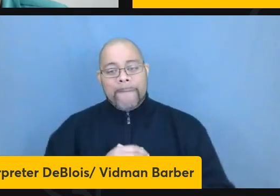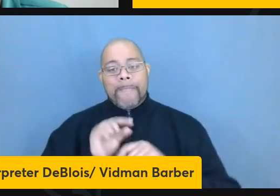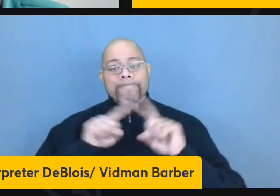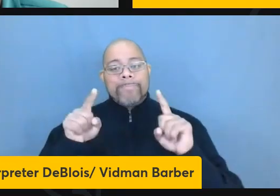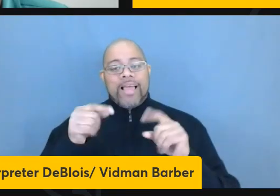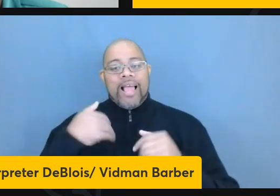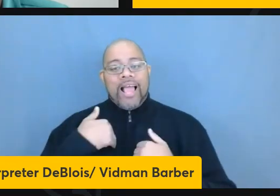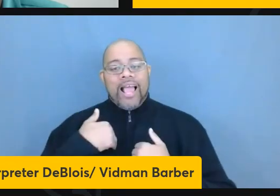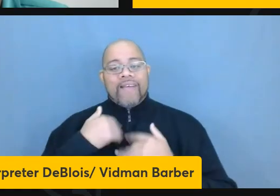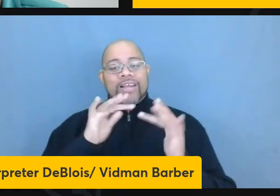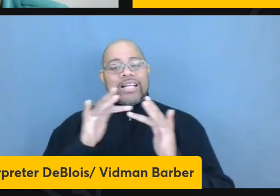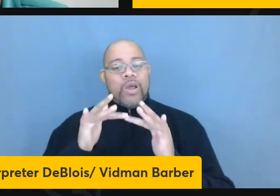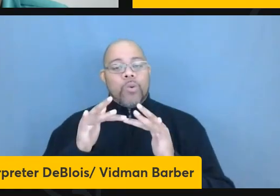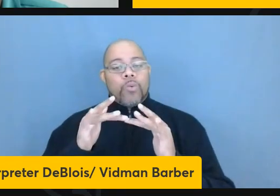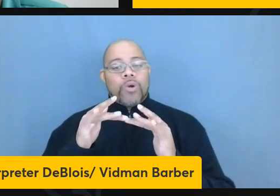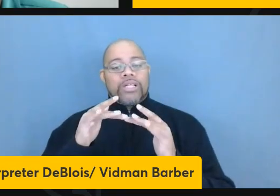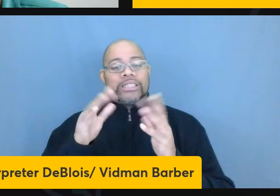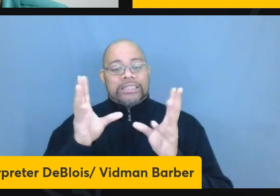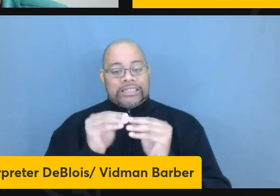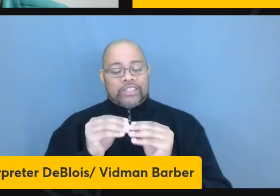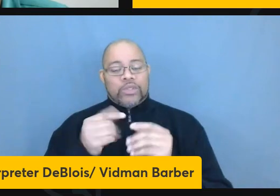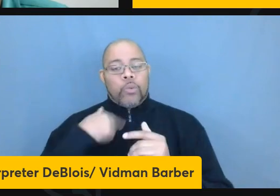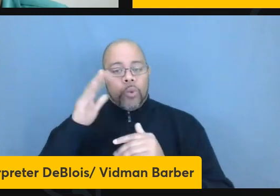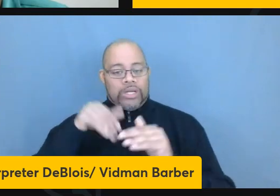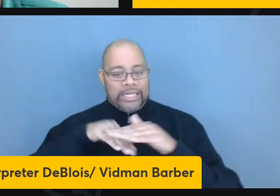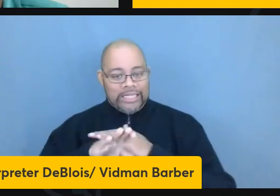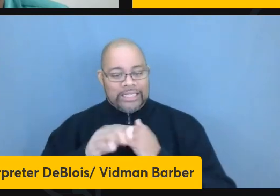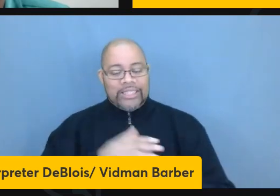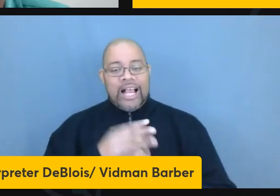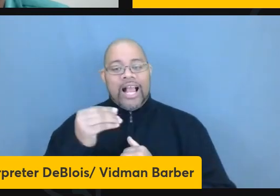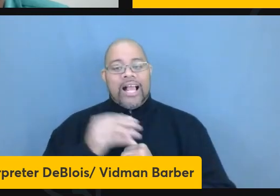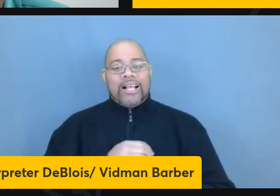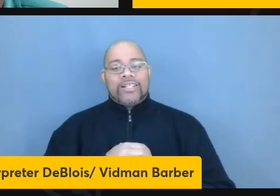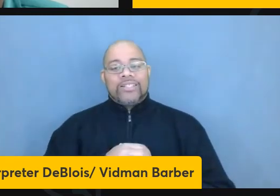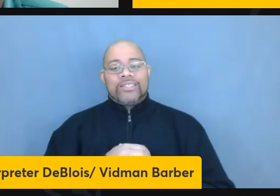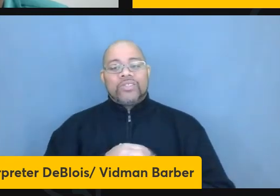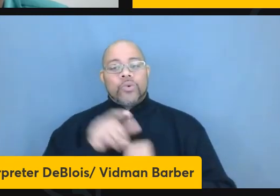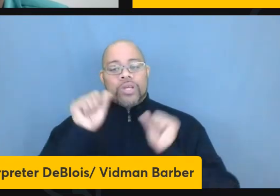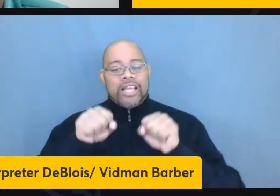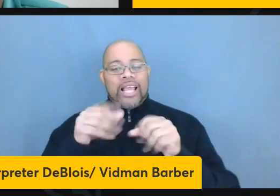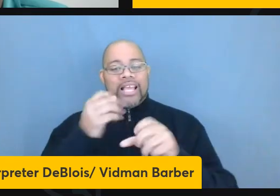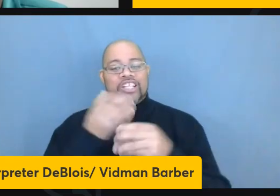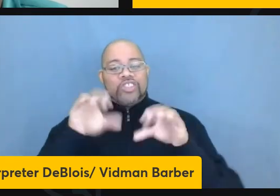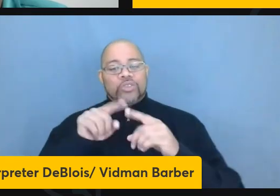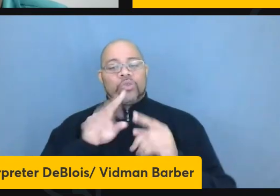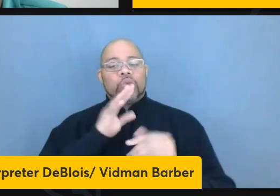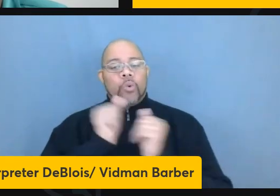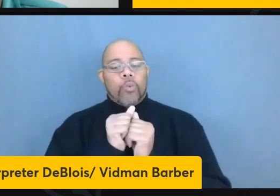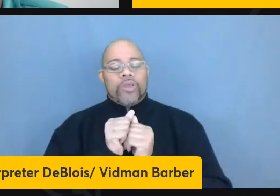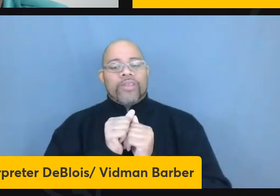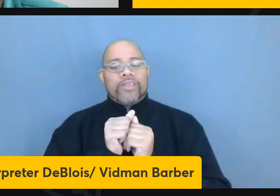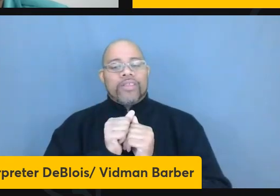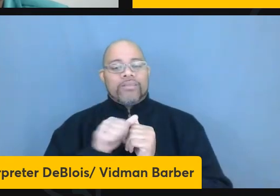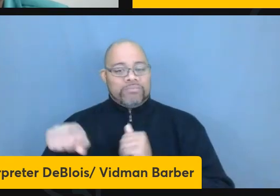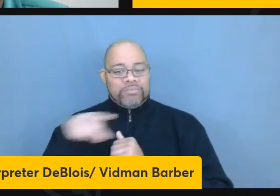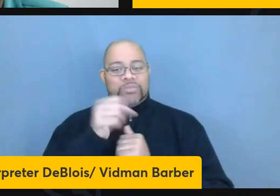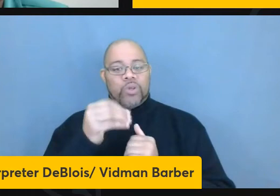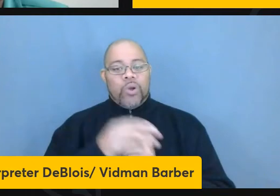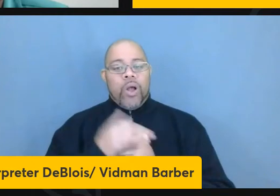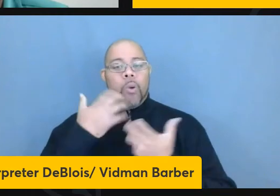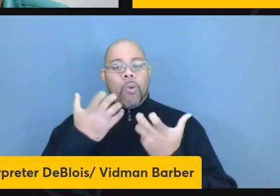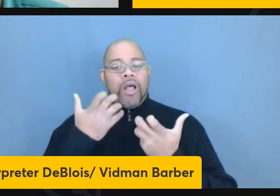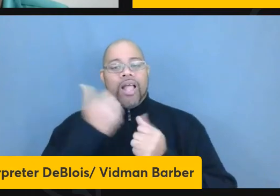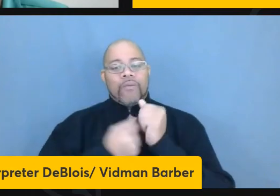a networking section that we are going into, and you can get a chance to talk to Dr. Osia. So I would like everyone to join me